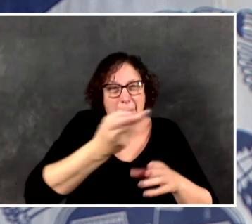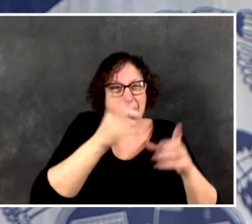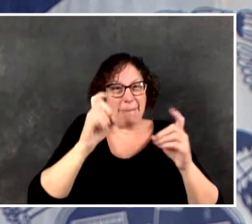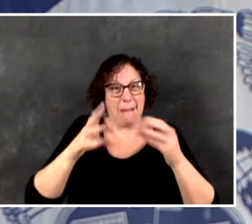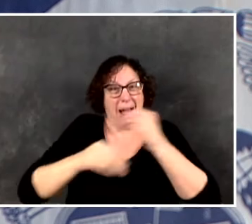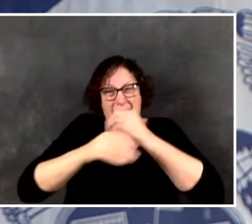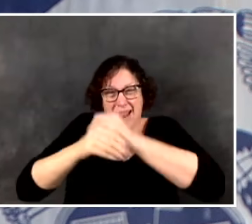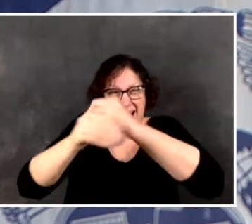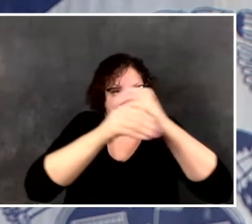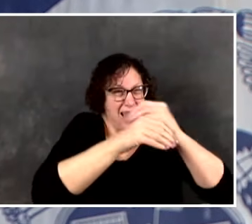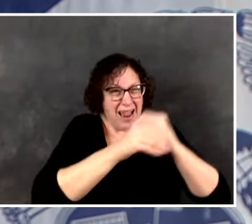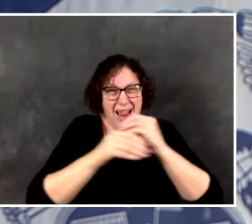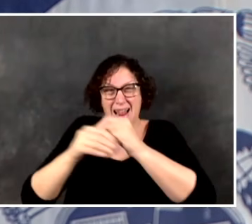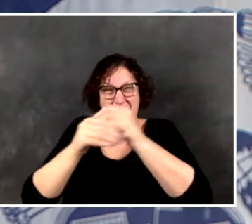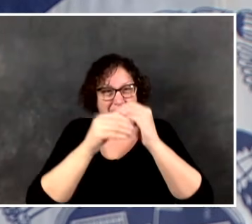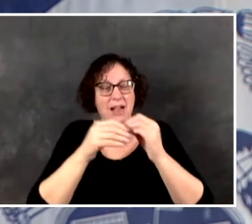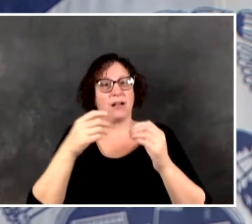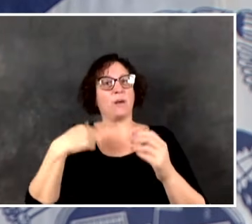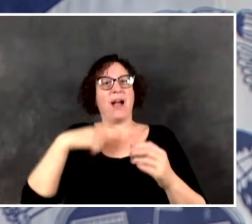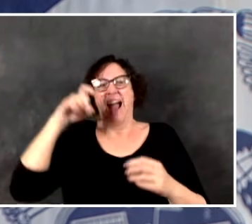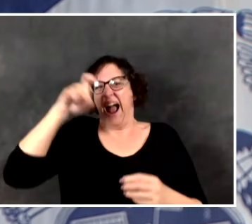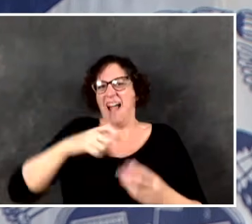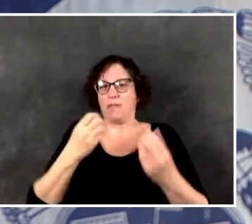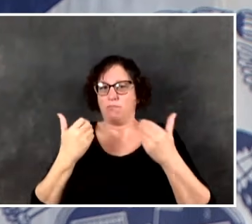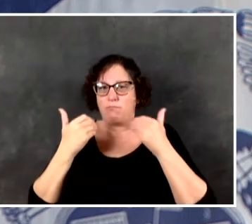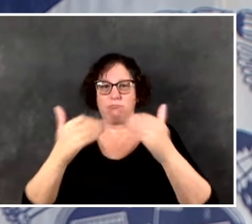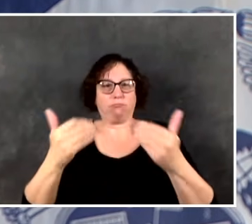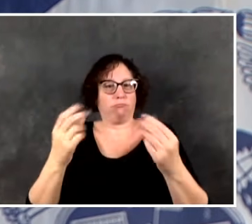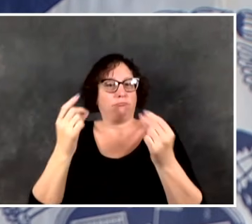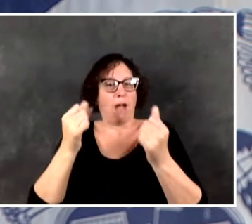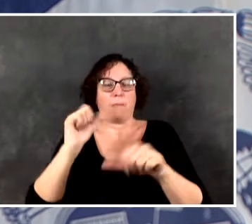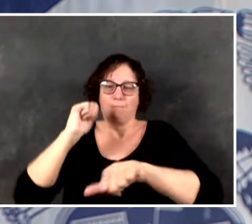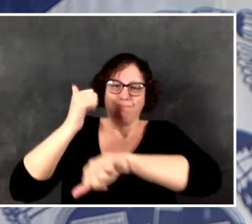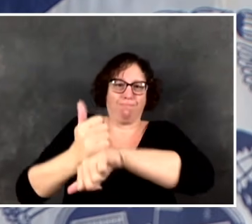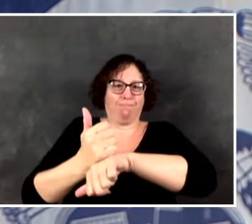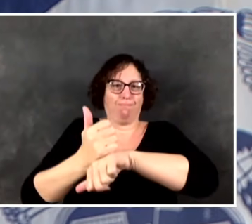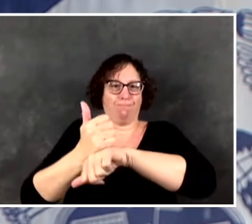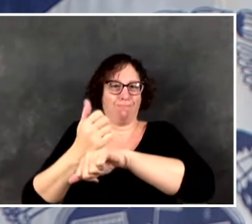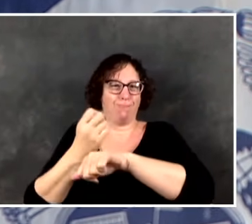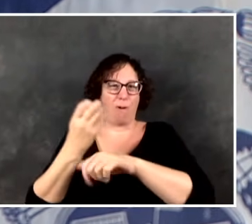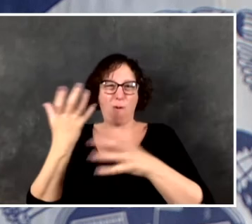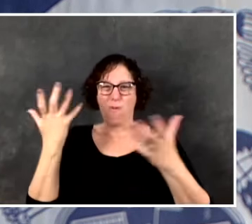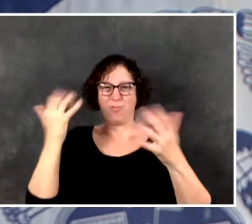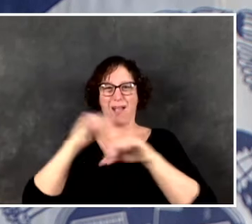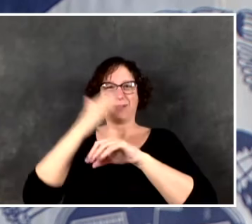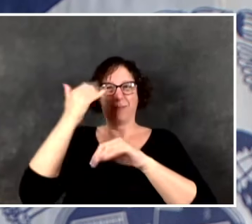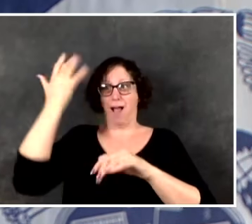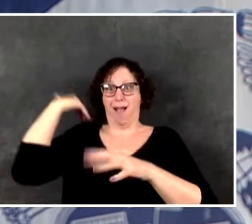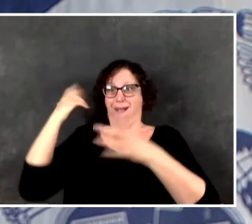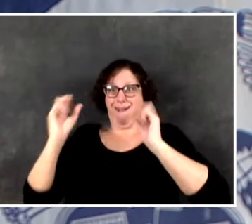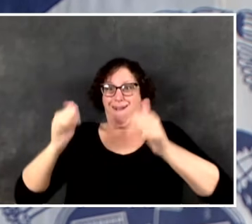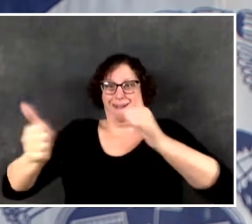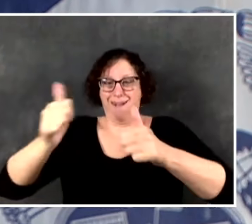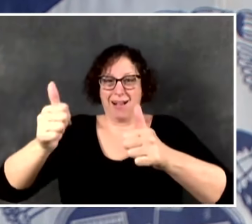AND THE NEED TO SAVE LIVES. IT WAS GOOD AND